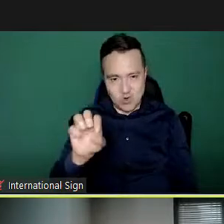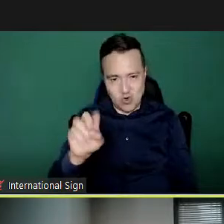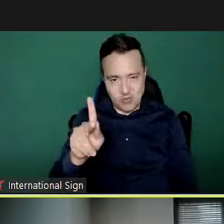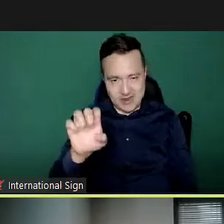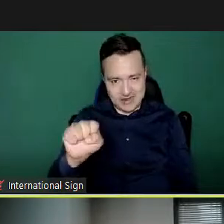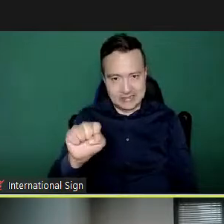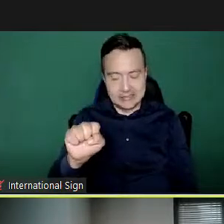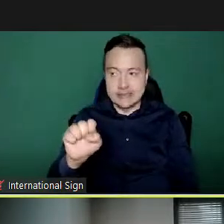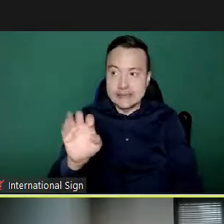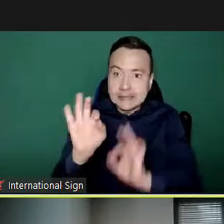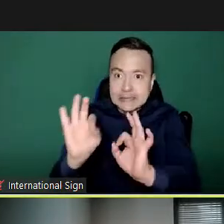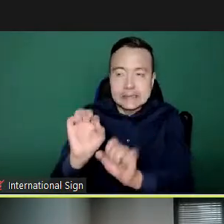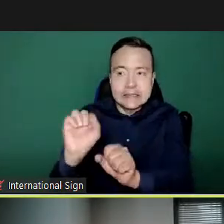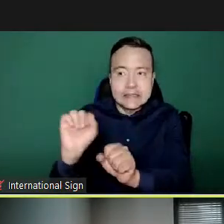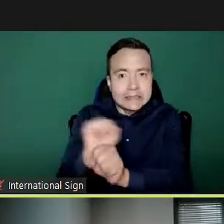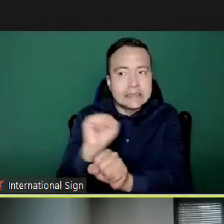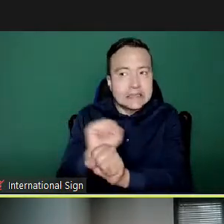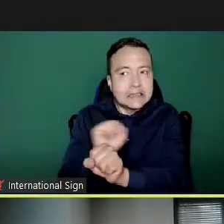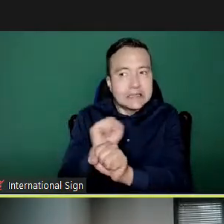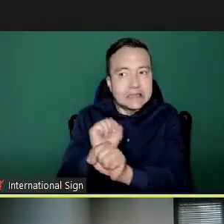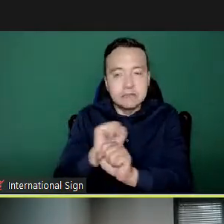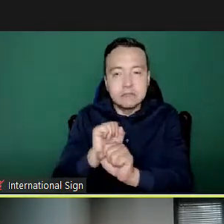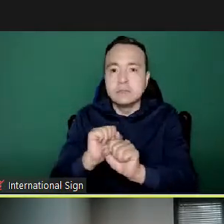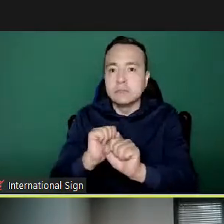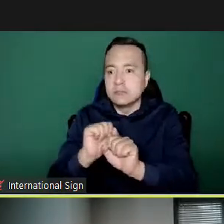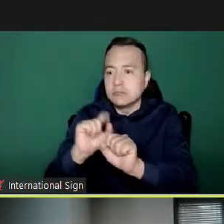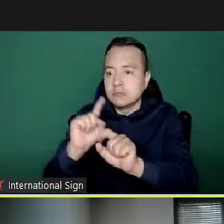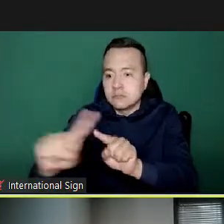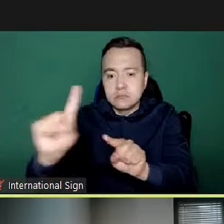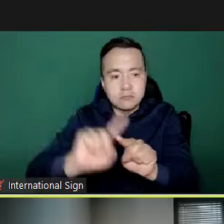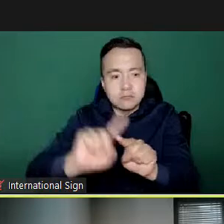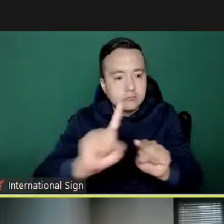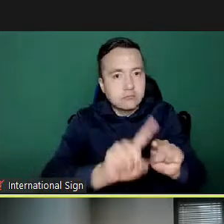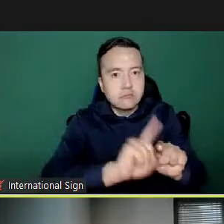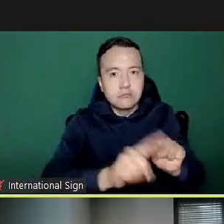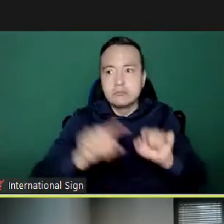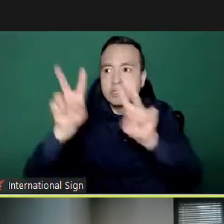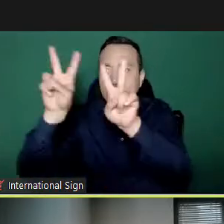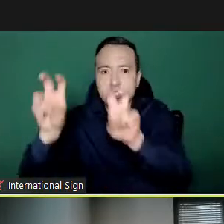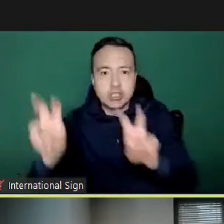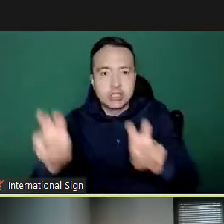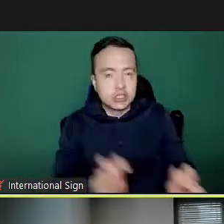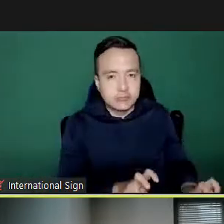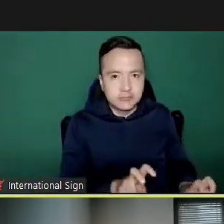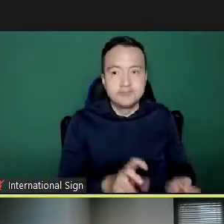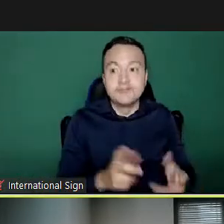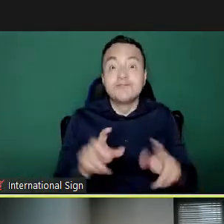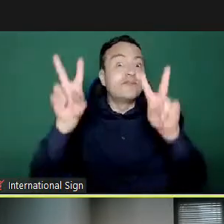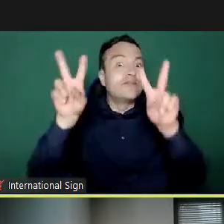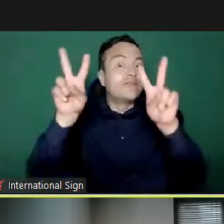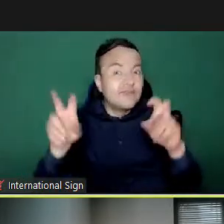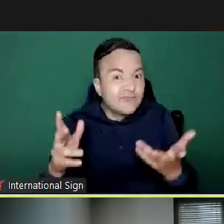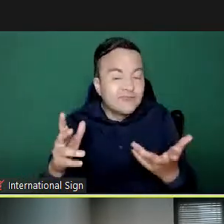of digital health, issues of vaccine procurement , evidence on effectiveness of tobacco taxes, and the fight